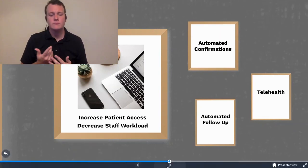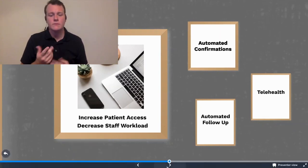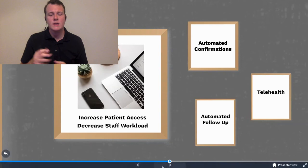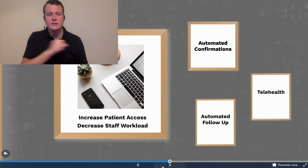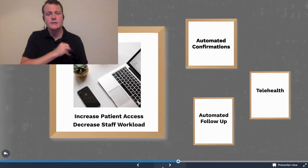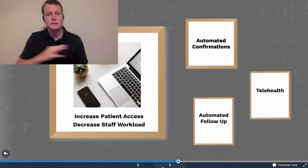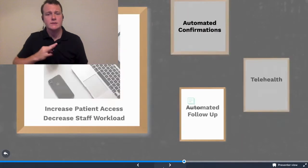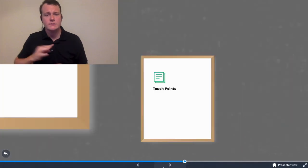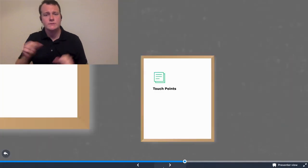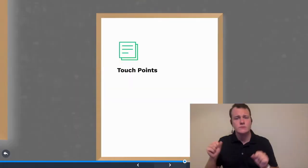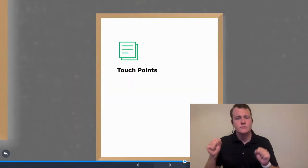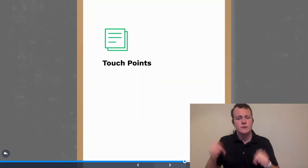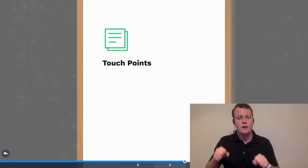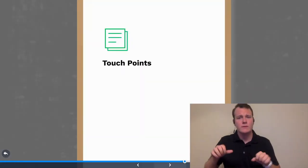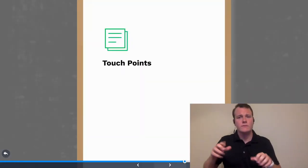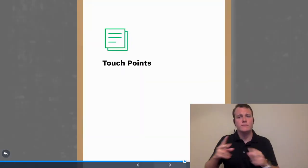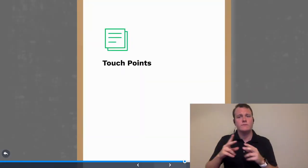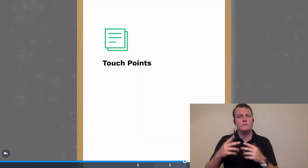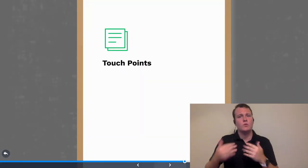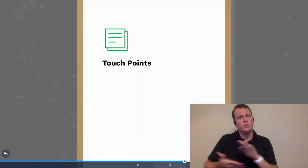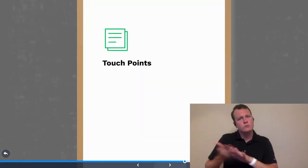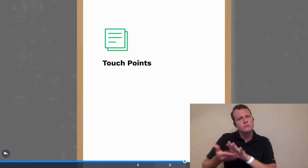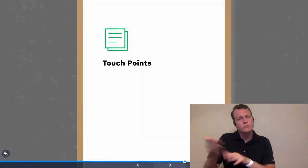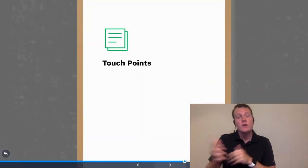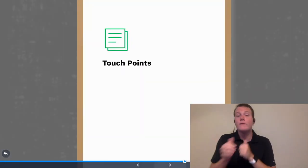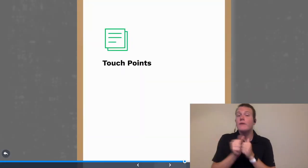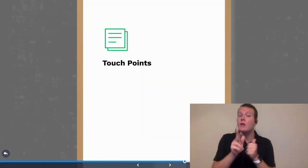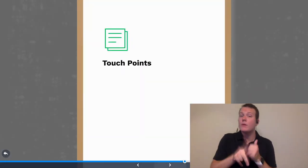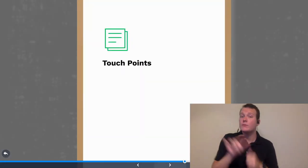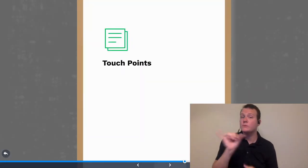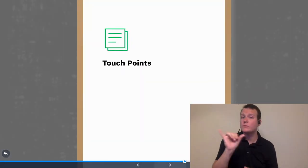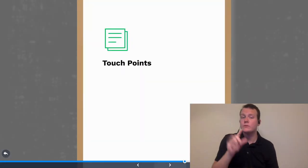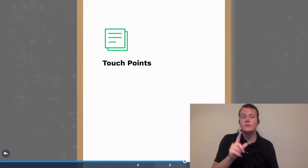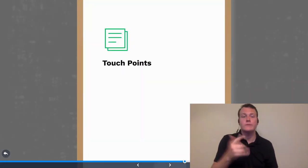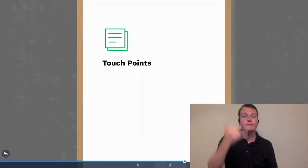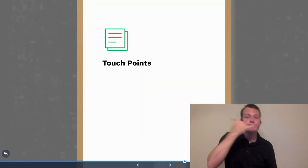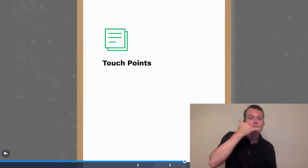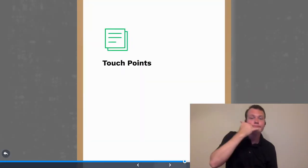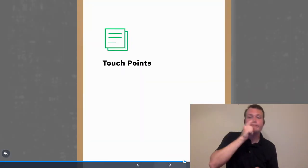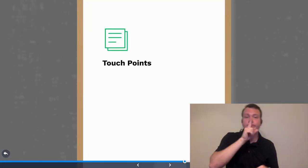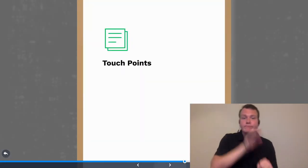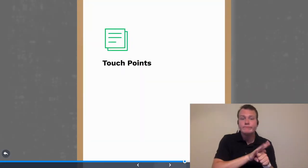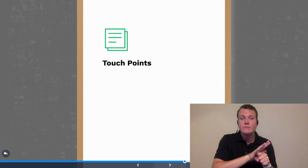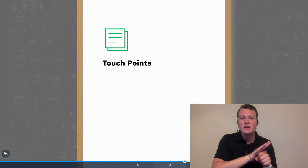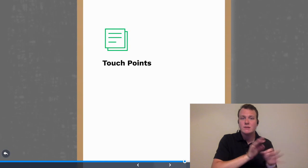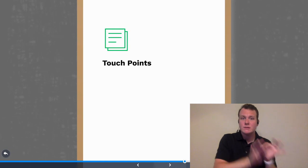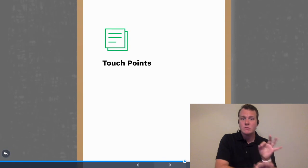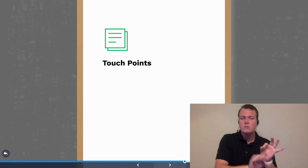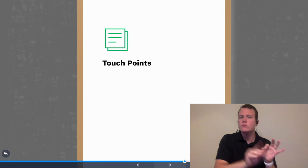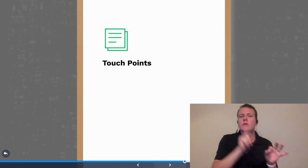ways to make that very very efficient now of course there's also follow-up because it's not just about answering the phone and making conformation calls